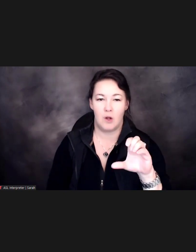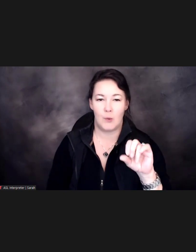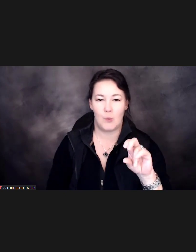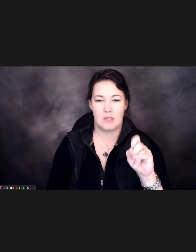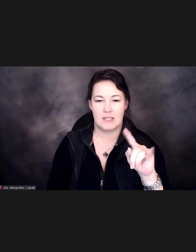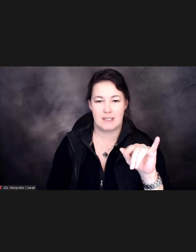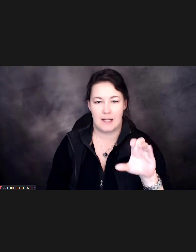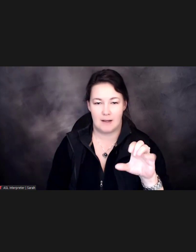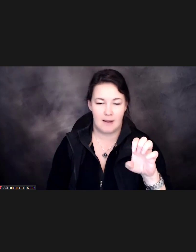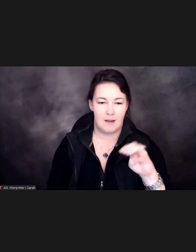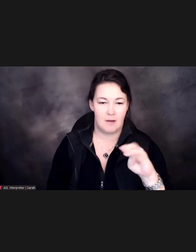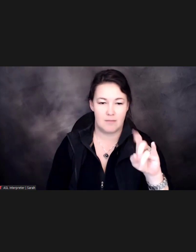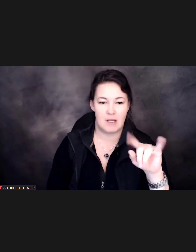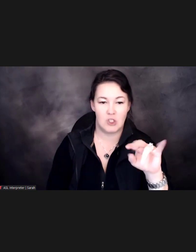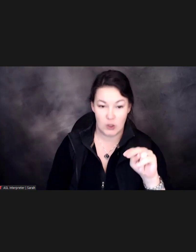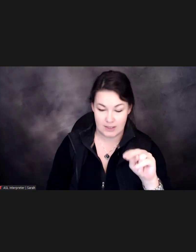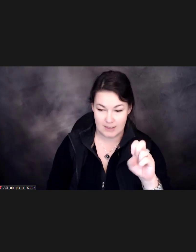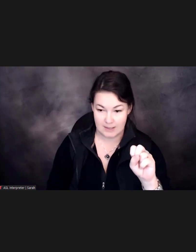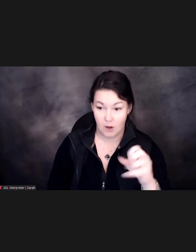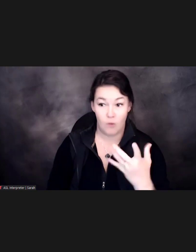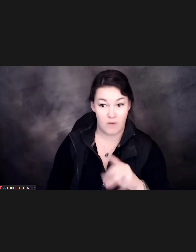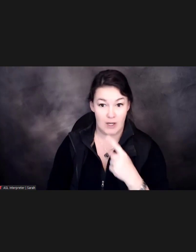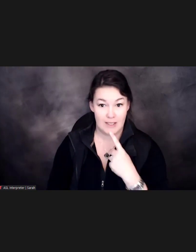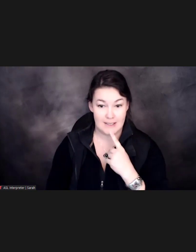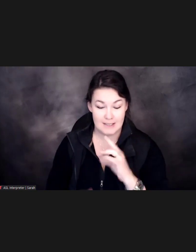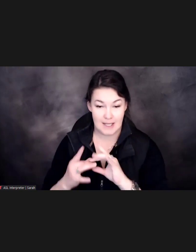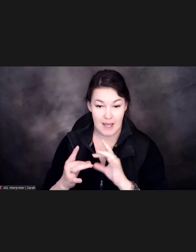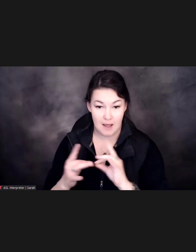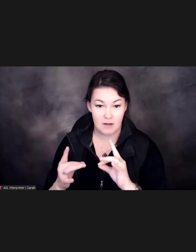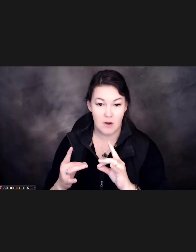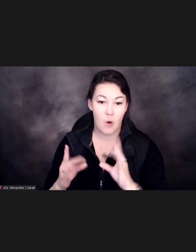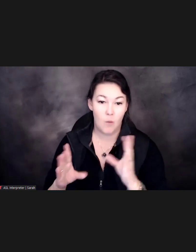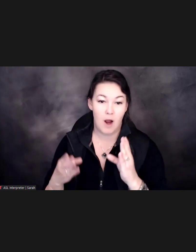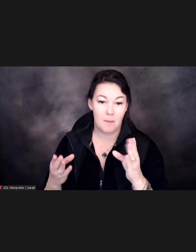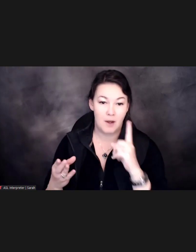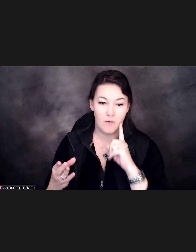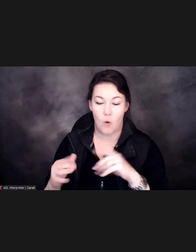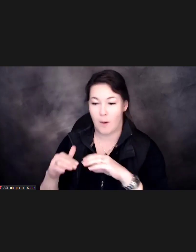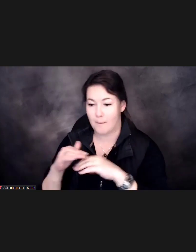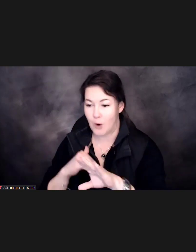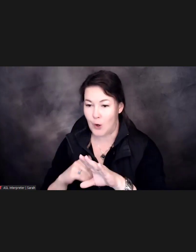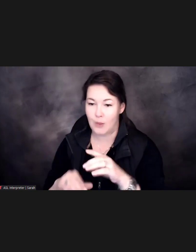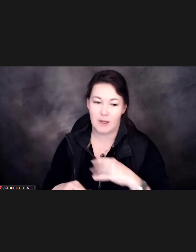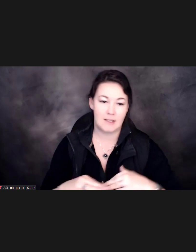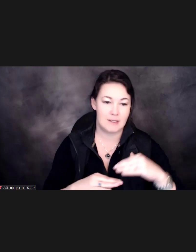screening, and as we said, it's the recommended hearing screening